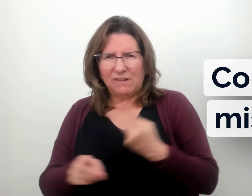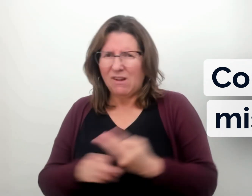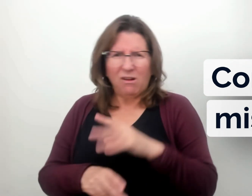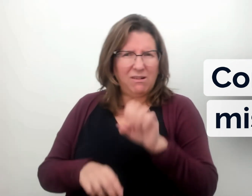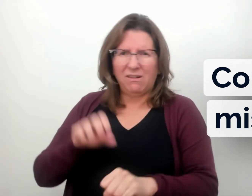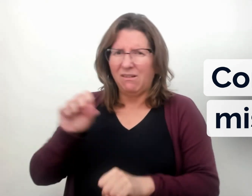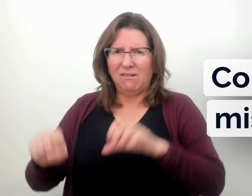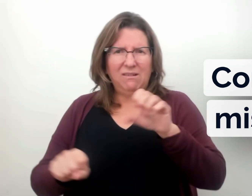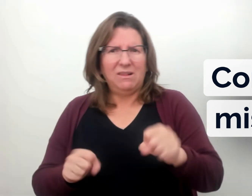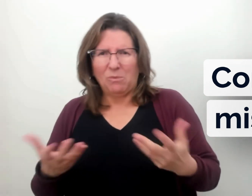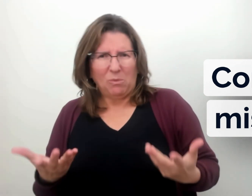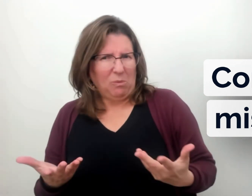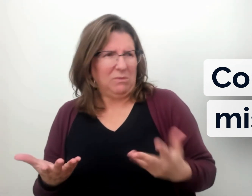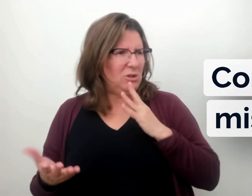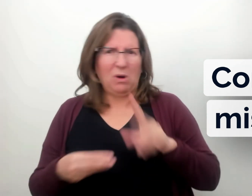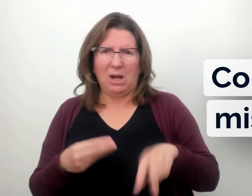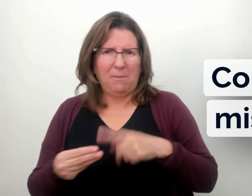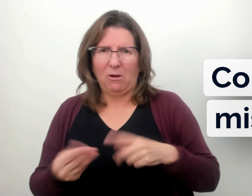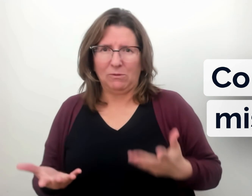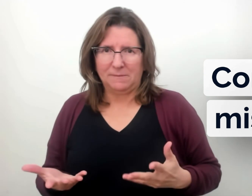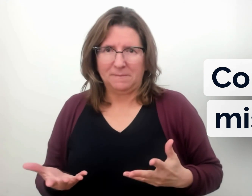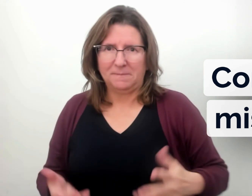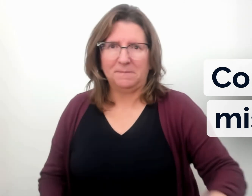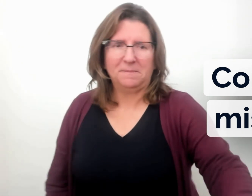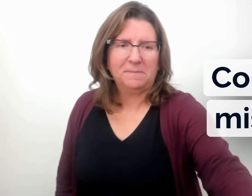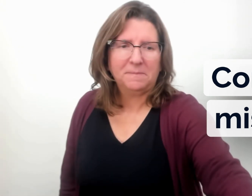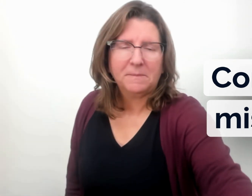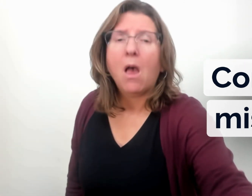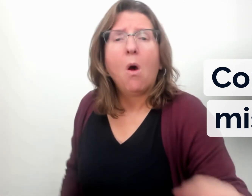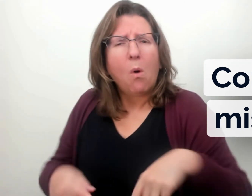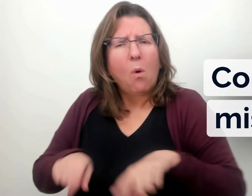You may have to second guess, or ask for clarification.